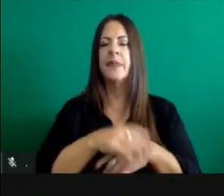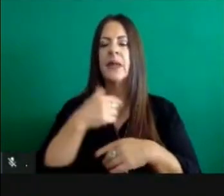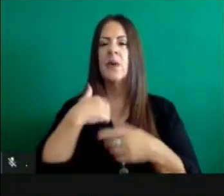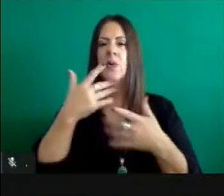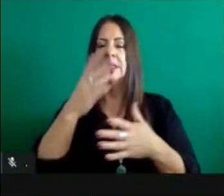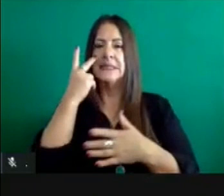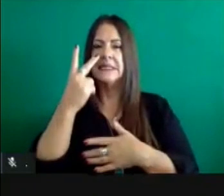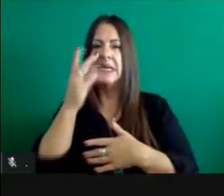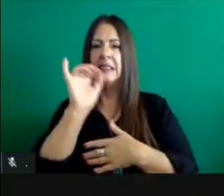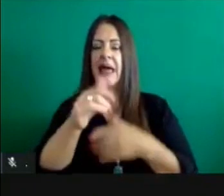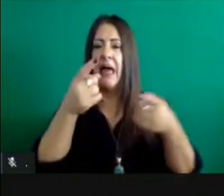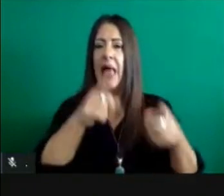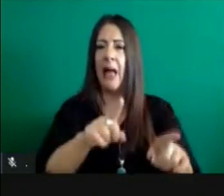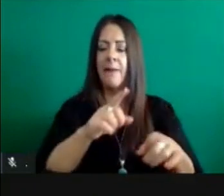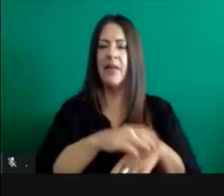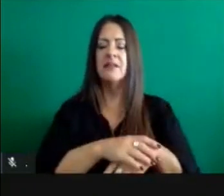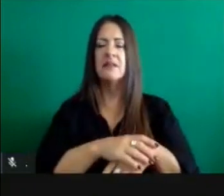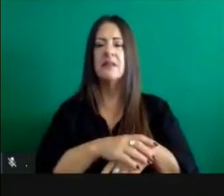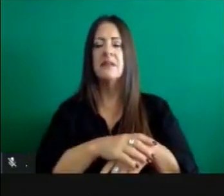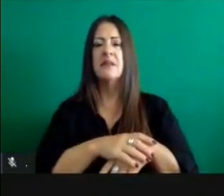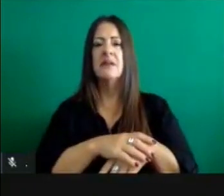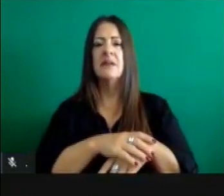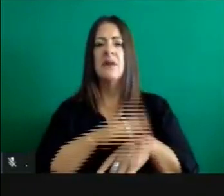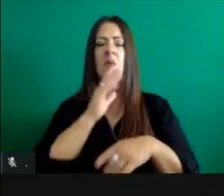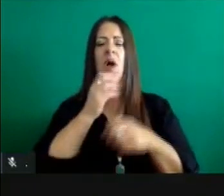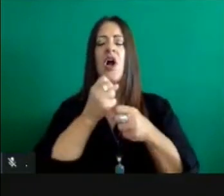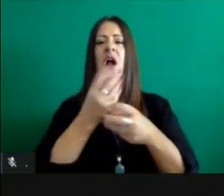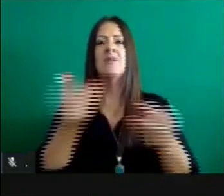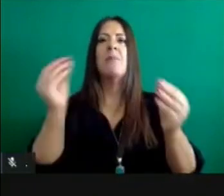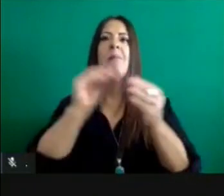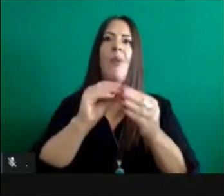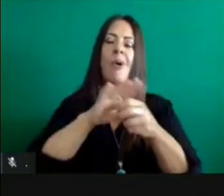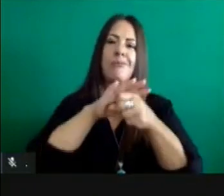YEAR, IN JANUARY AND FEBRUARY. AS WE APPROACH THE END OF